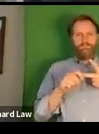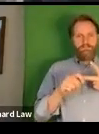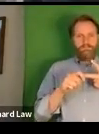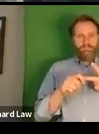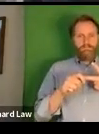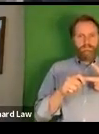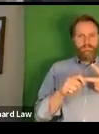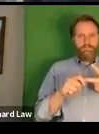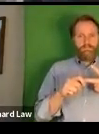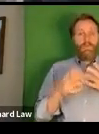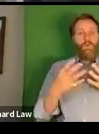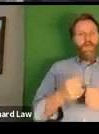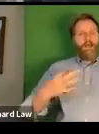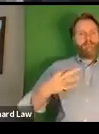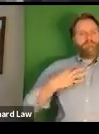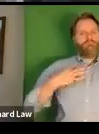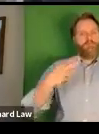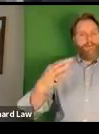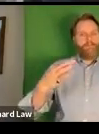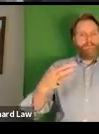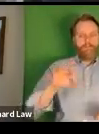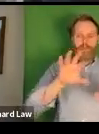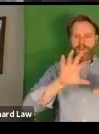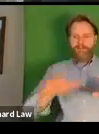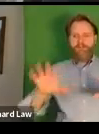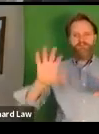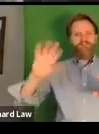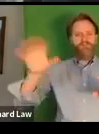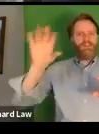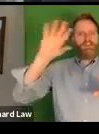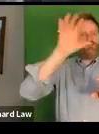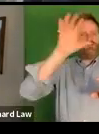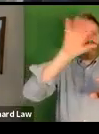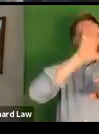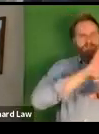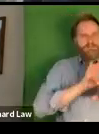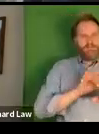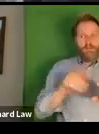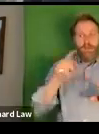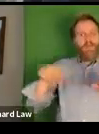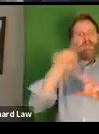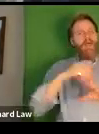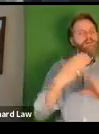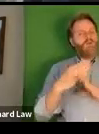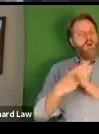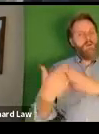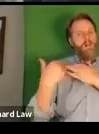to each region who will be responsible for risk assessments and it's to be